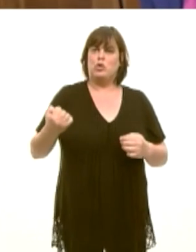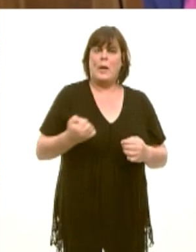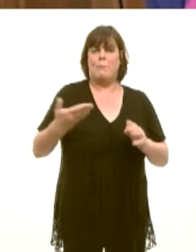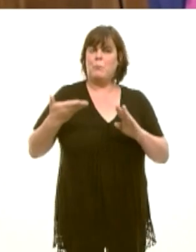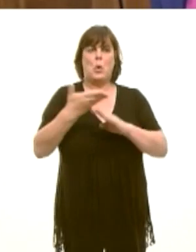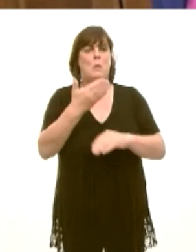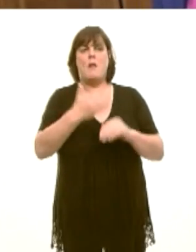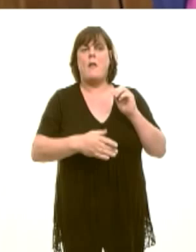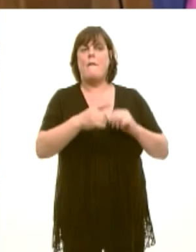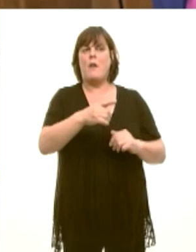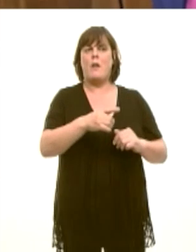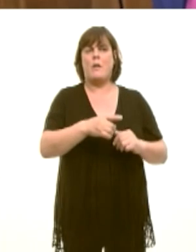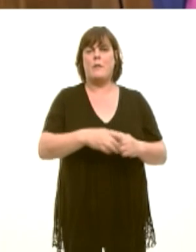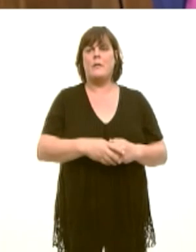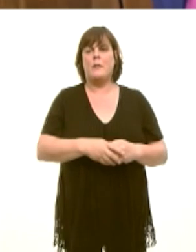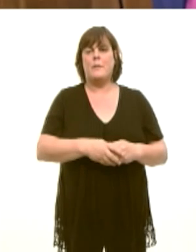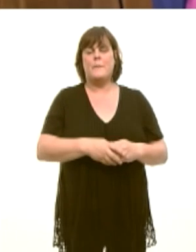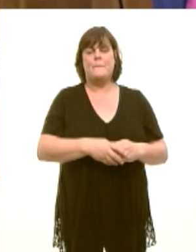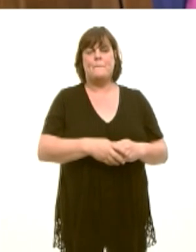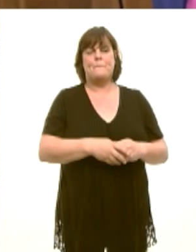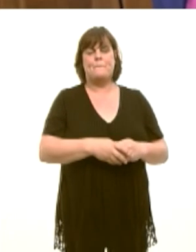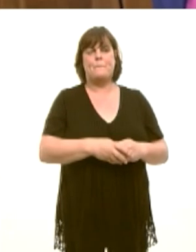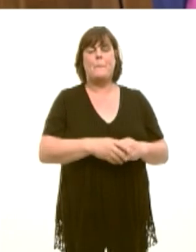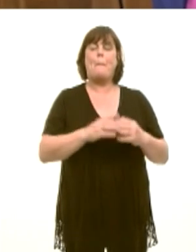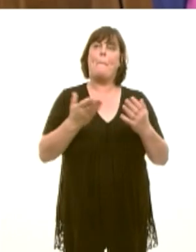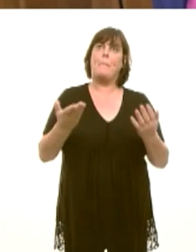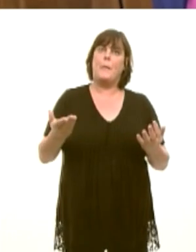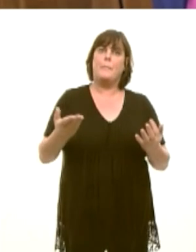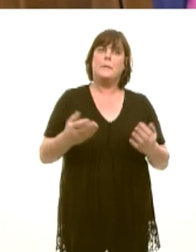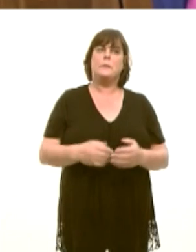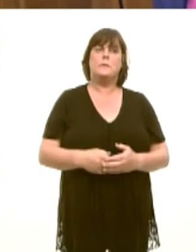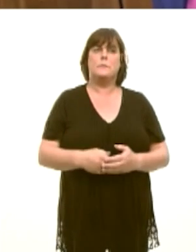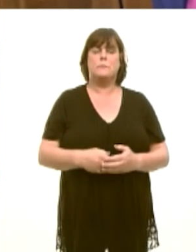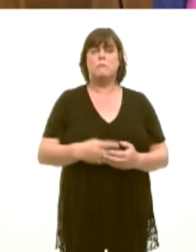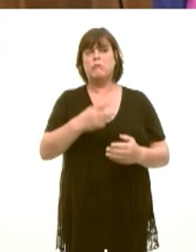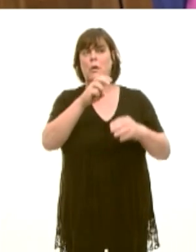smaller jurisdictions that that isnít happening. But, if Northern Ireland are not around the